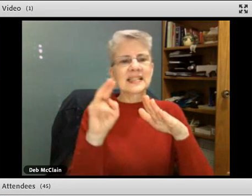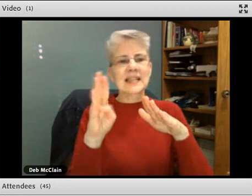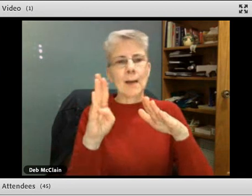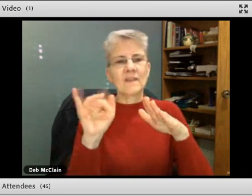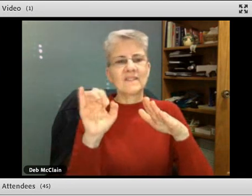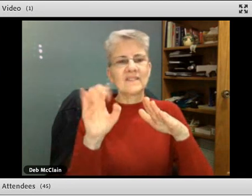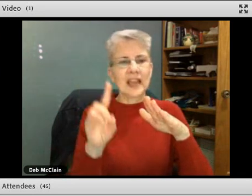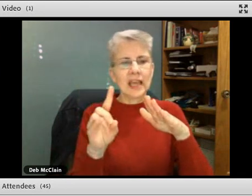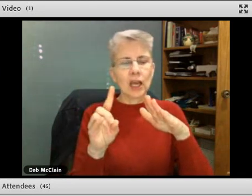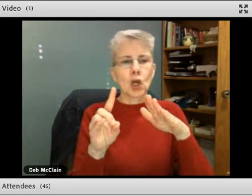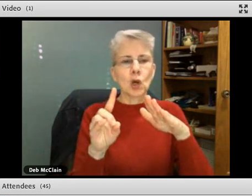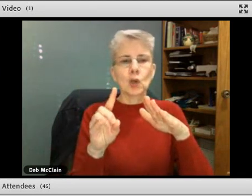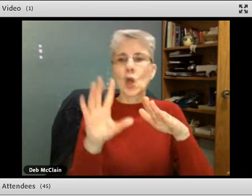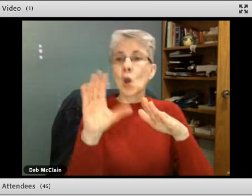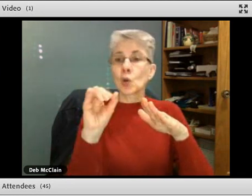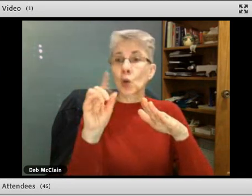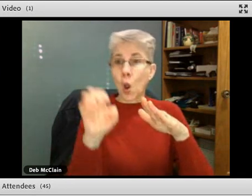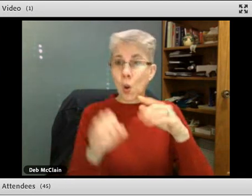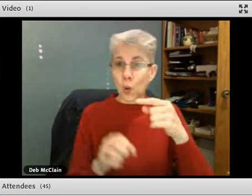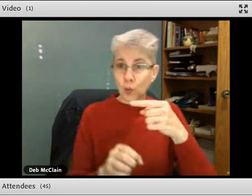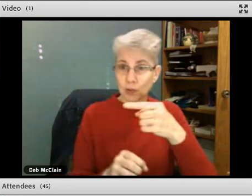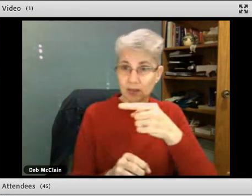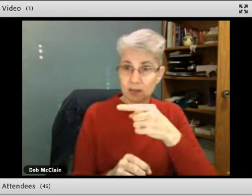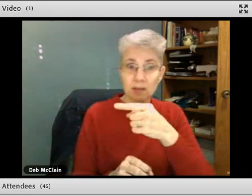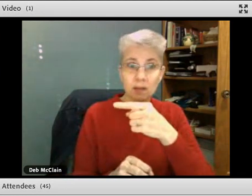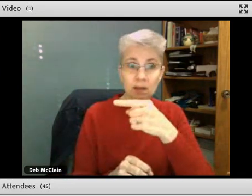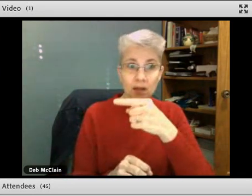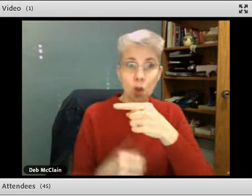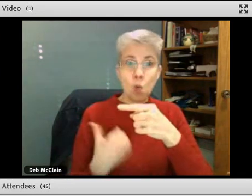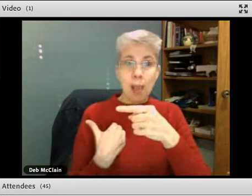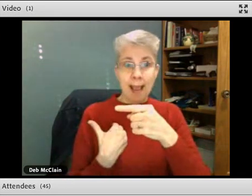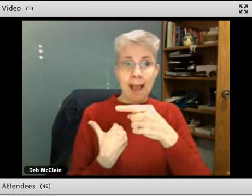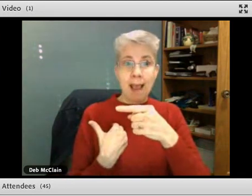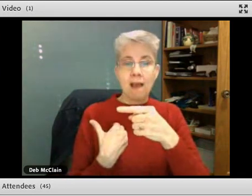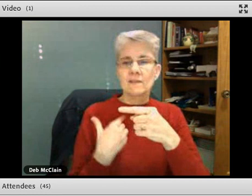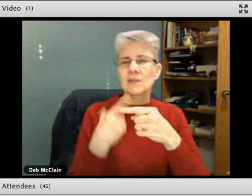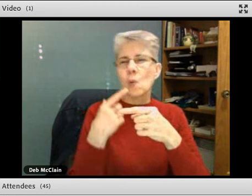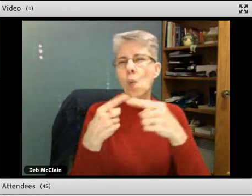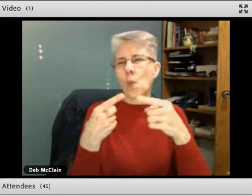So, here we have the -- What a cataloger would call the delimiter A is a seven.